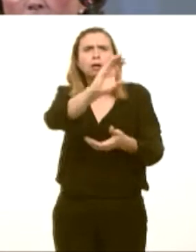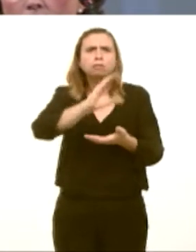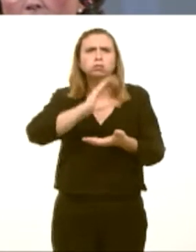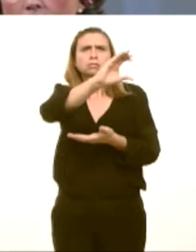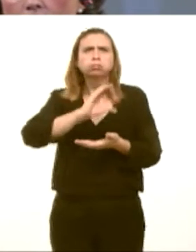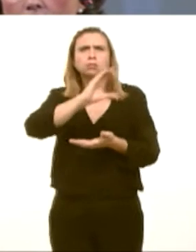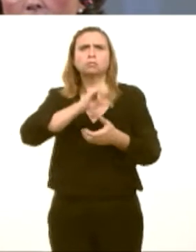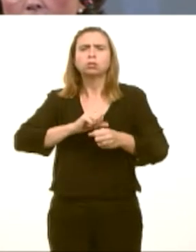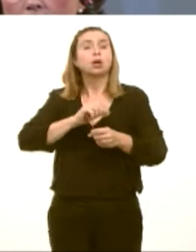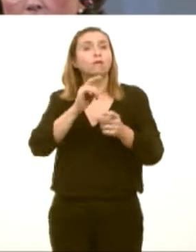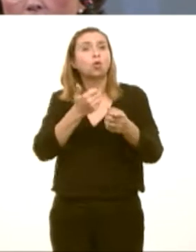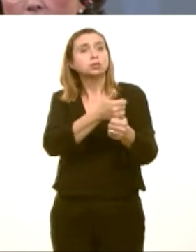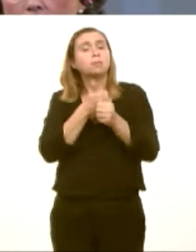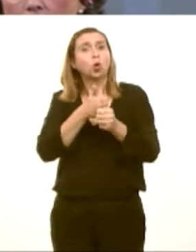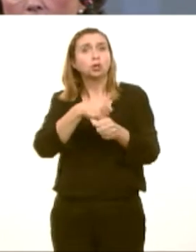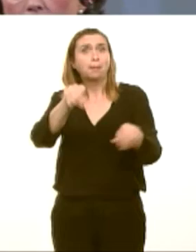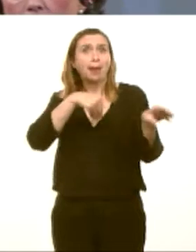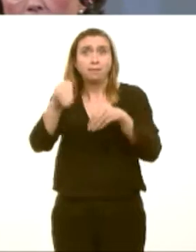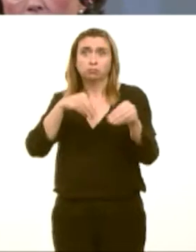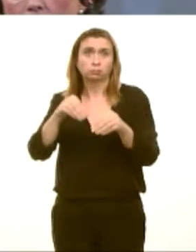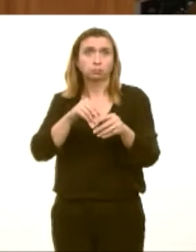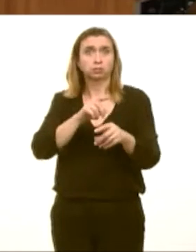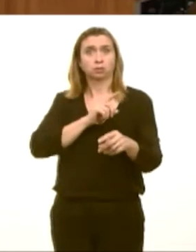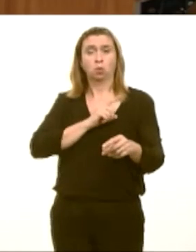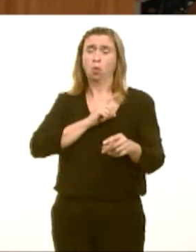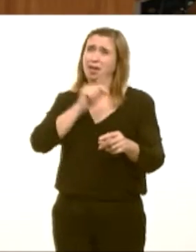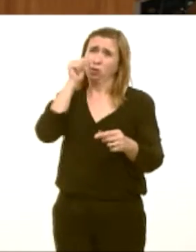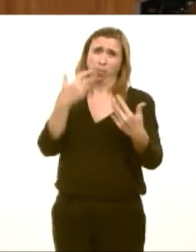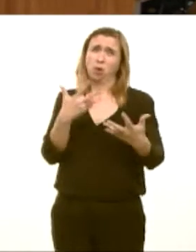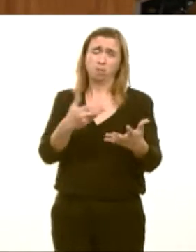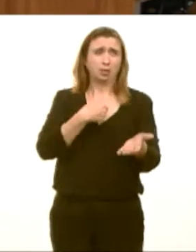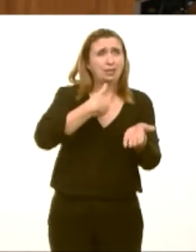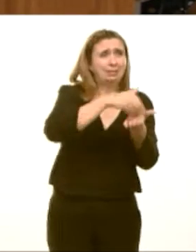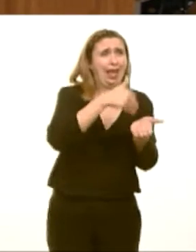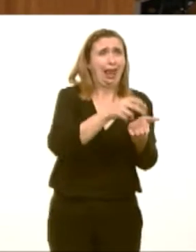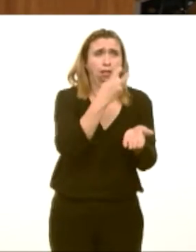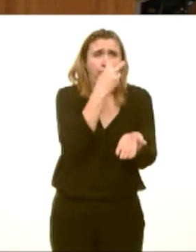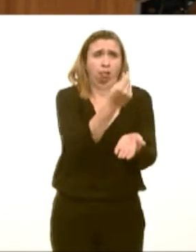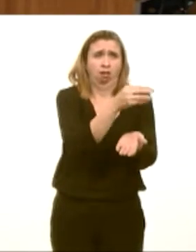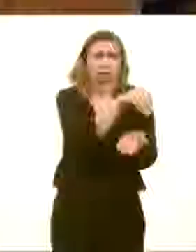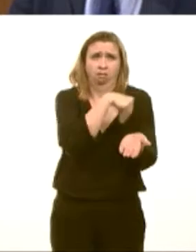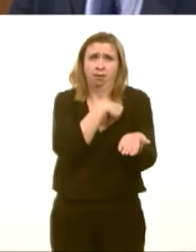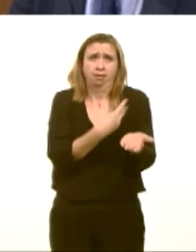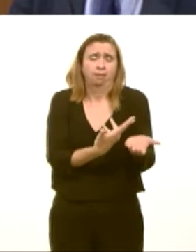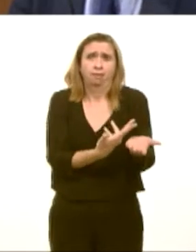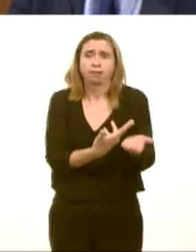in what is a critical year when commodity prices have been so low? Carwyn Jones: Yes, our aim is, of course, to make payments as early as possible.